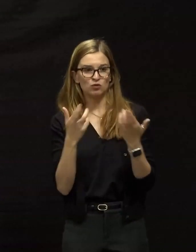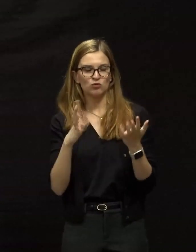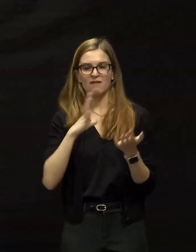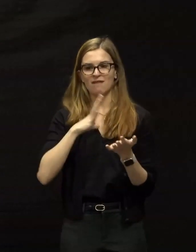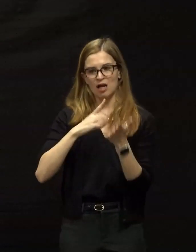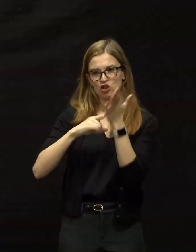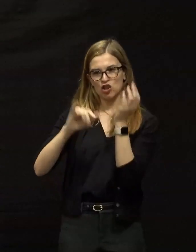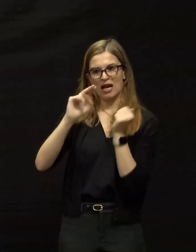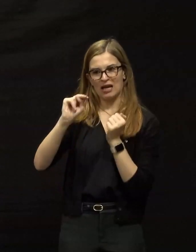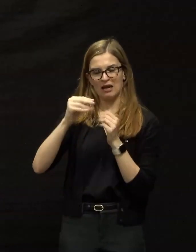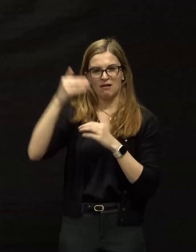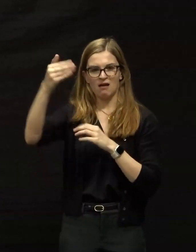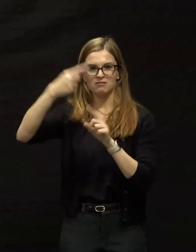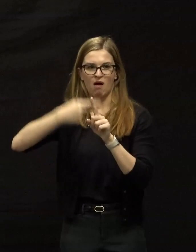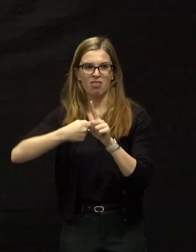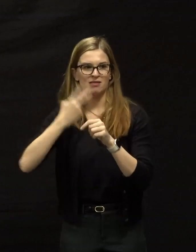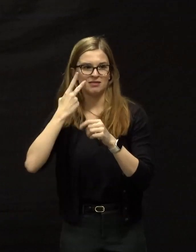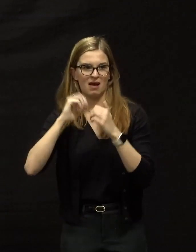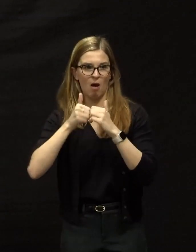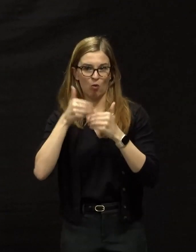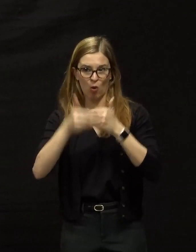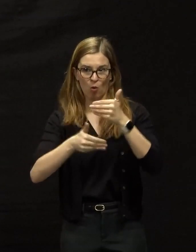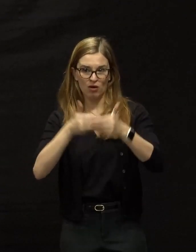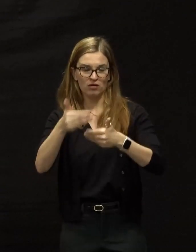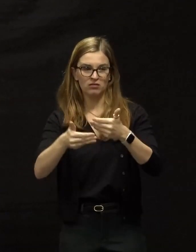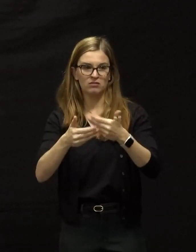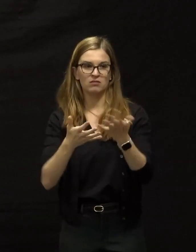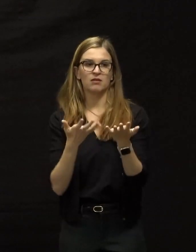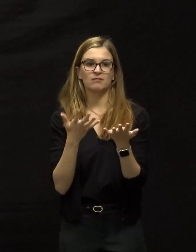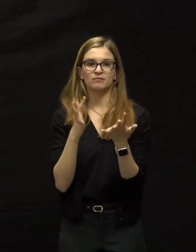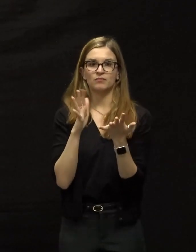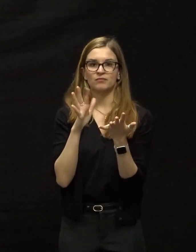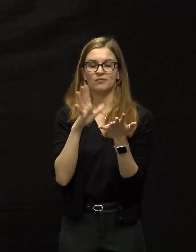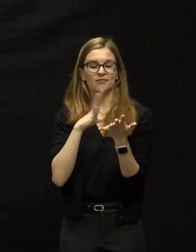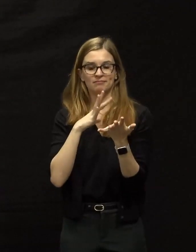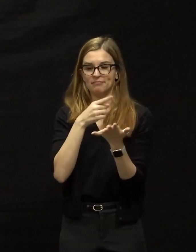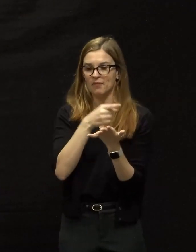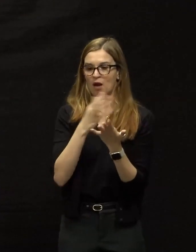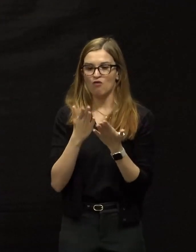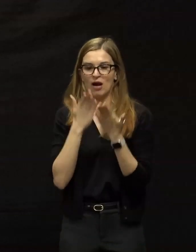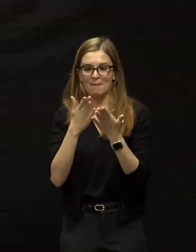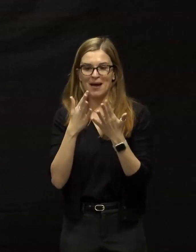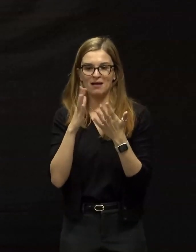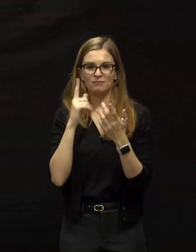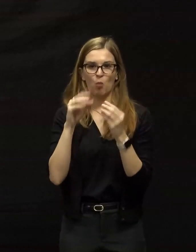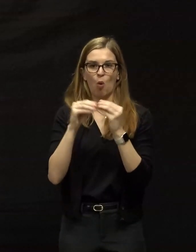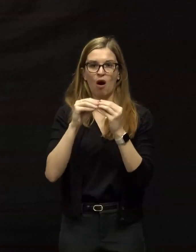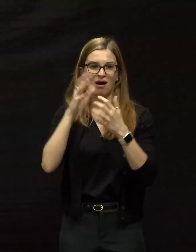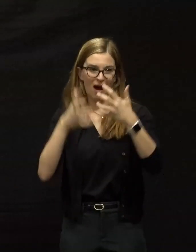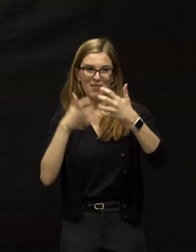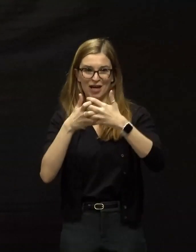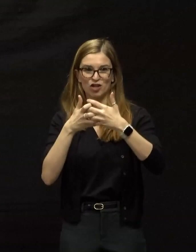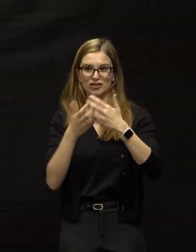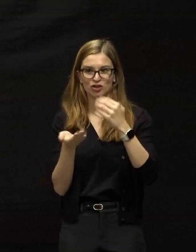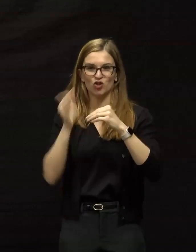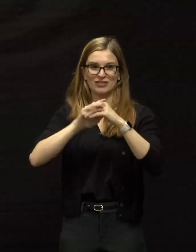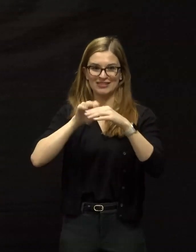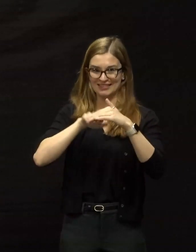further supports and resources. Would you like to check in after a month to see how things are going? Were the recommendations helpful?